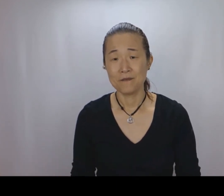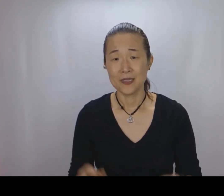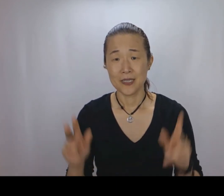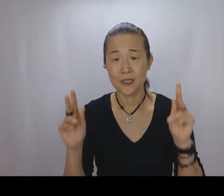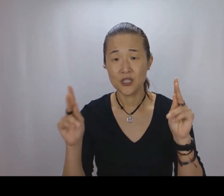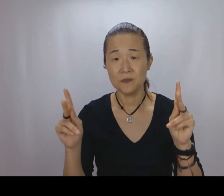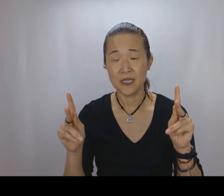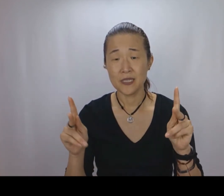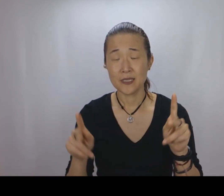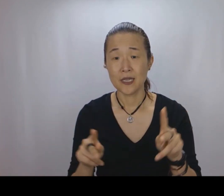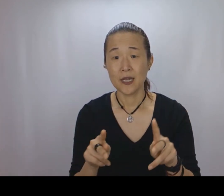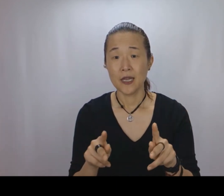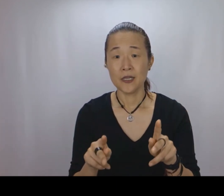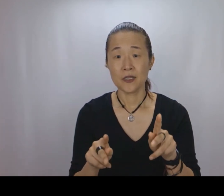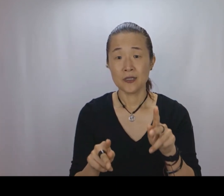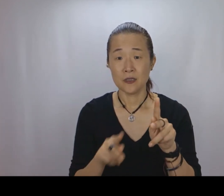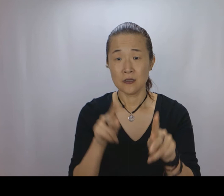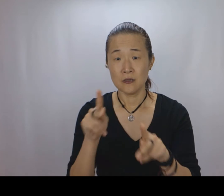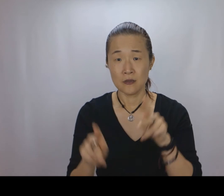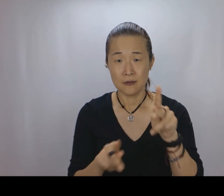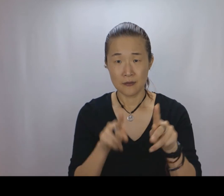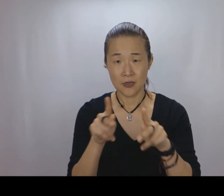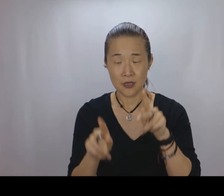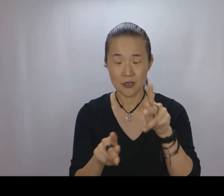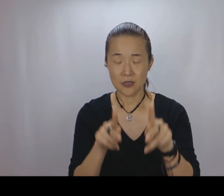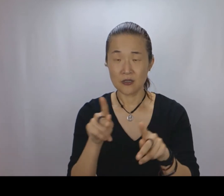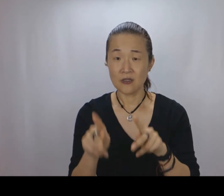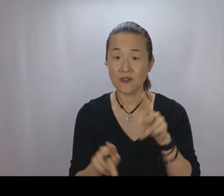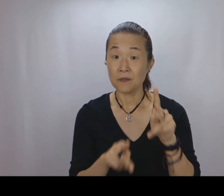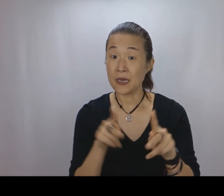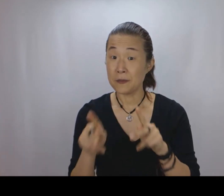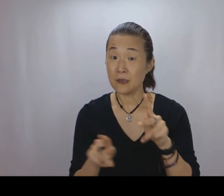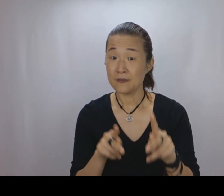Take two "P's" and you can do a circle for people